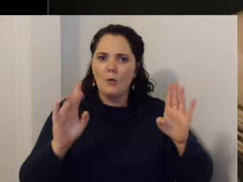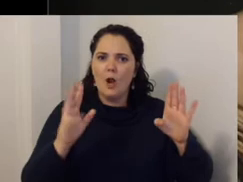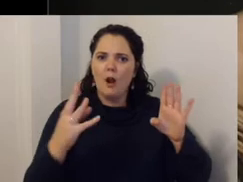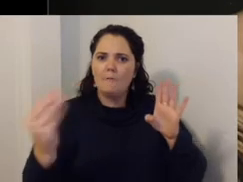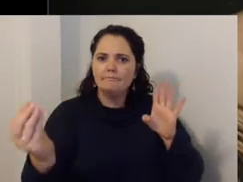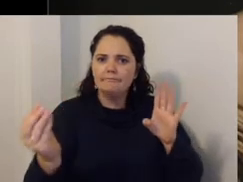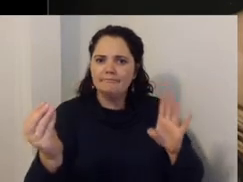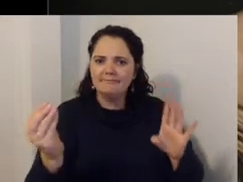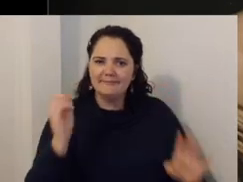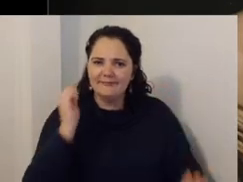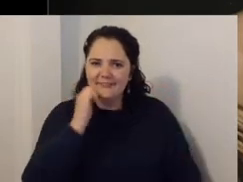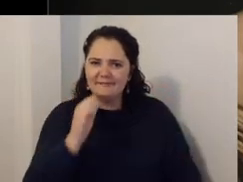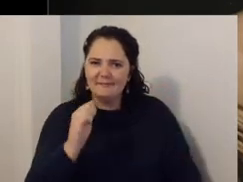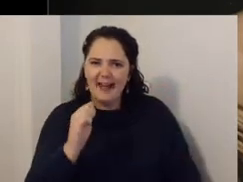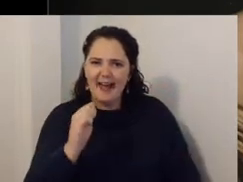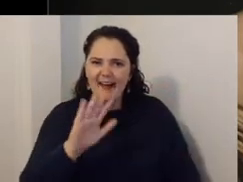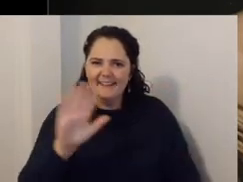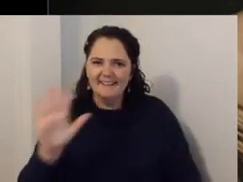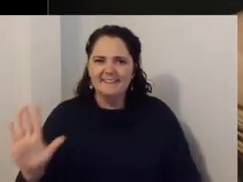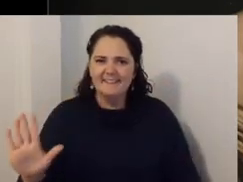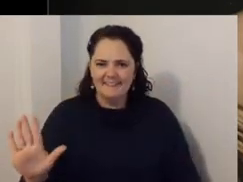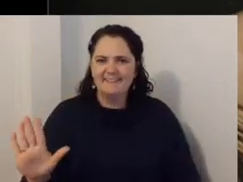of that darkness here tonight y'all we're going to really embrace the dark manner, we're going to